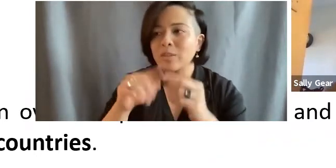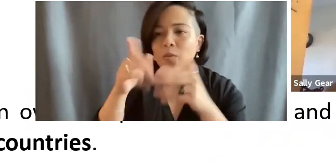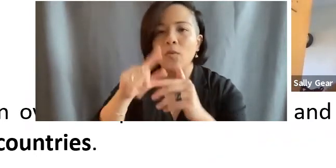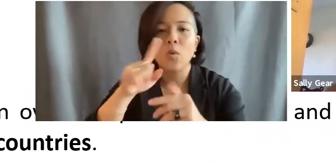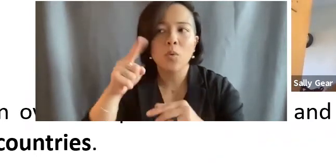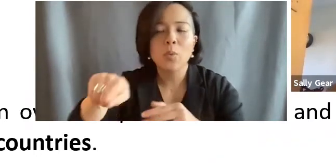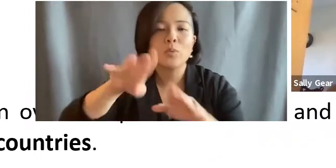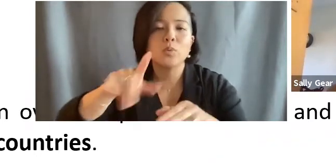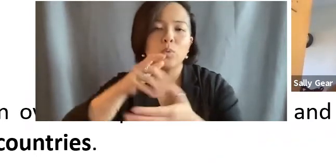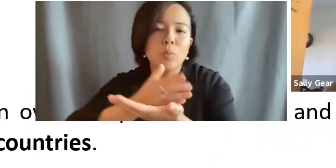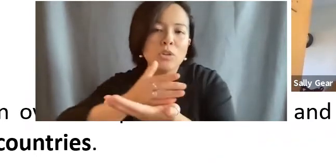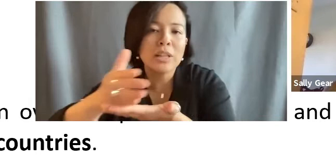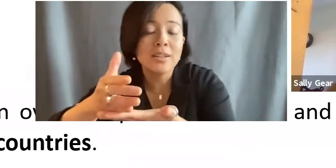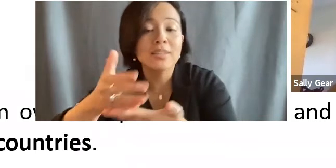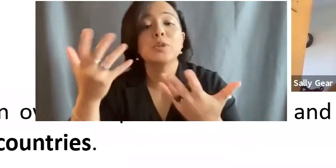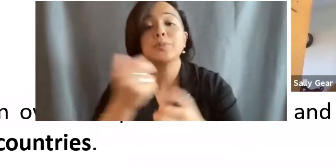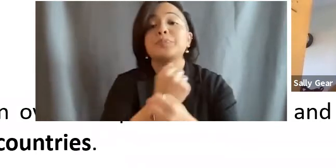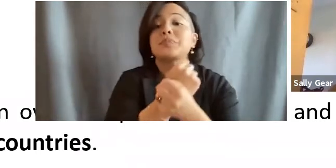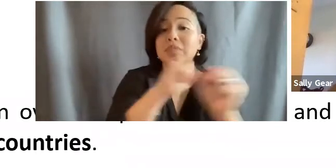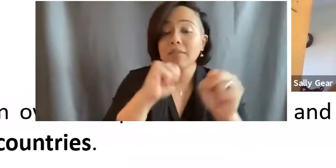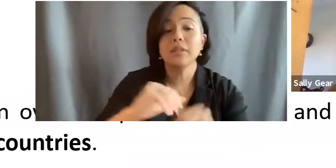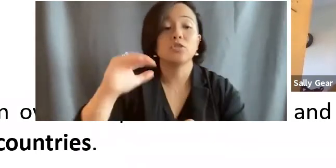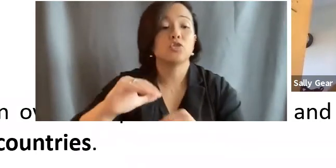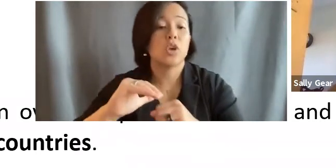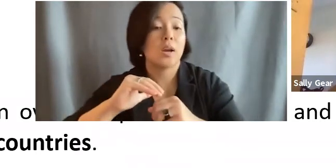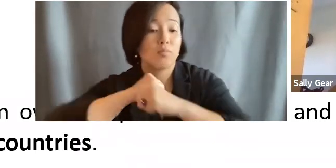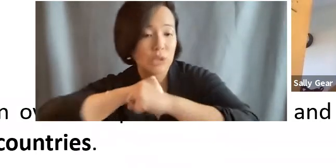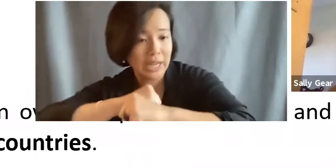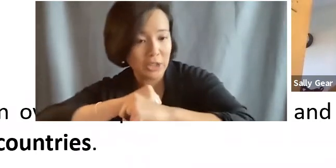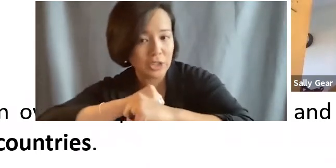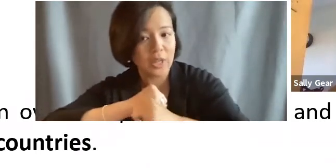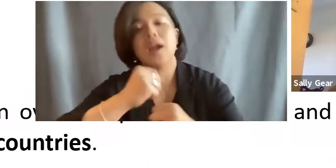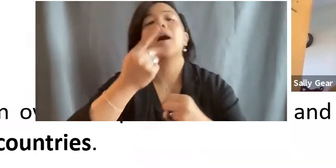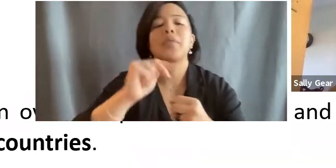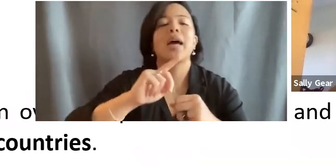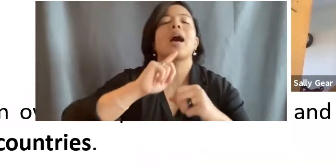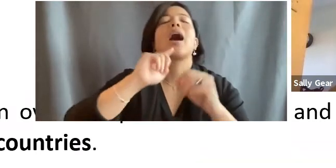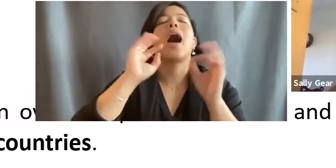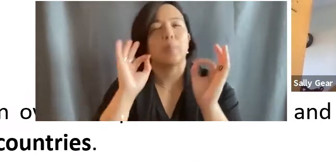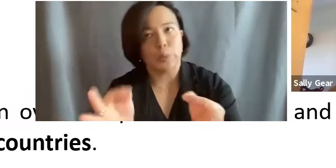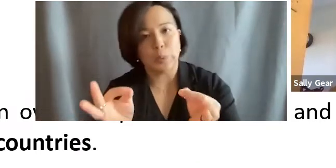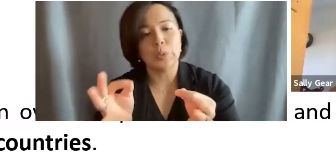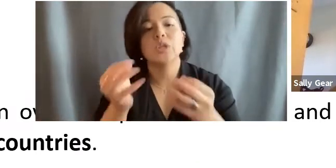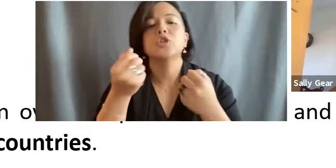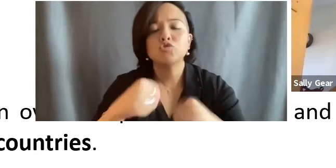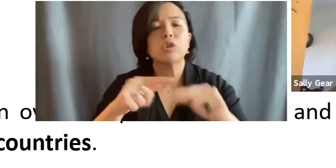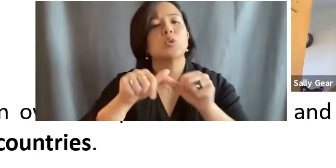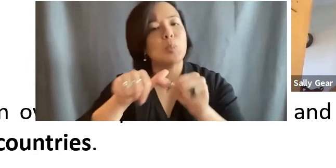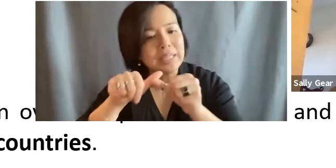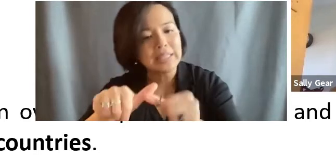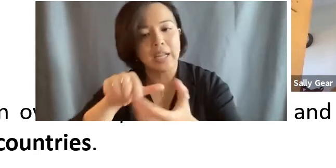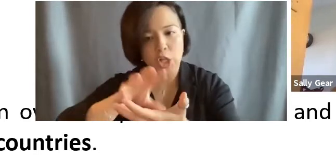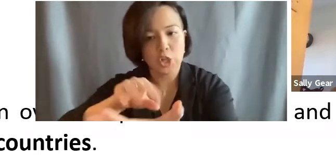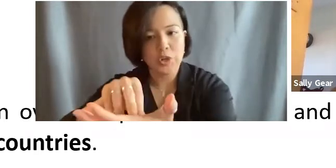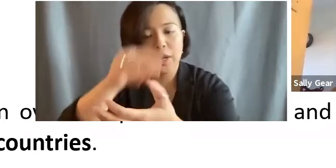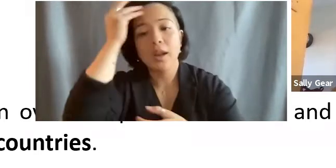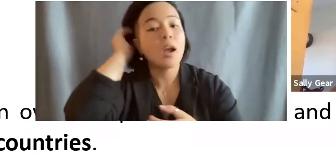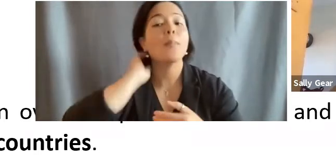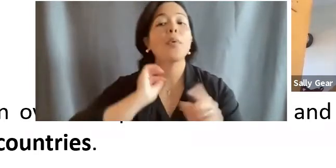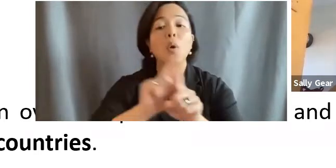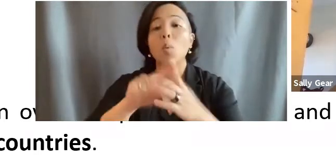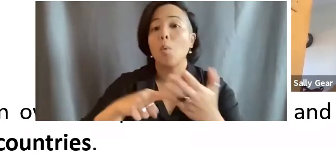also what we learned, from my experience, was